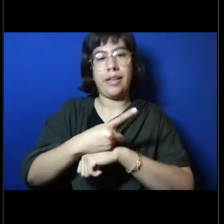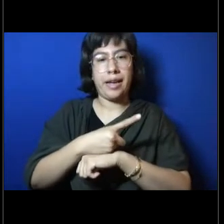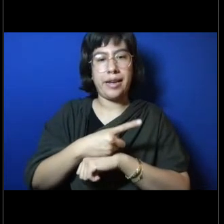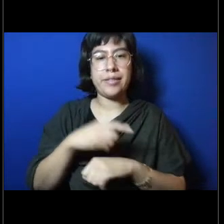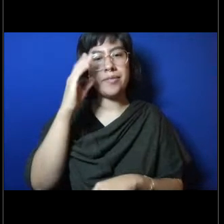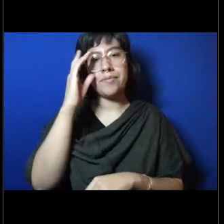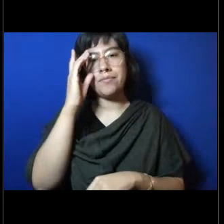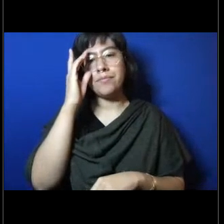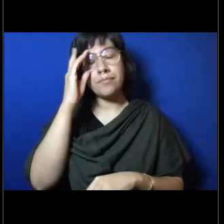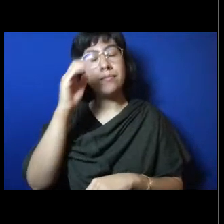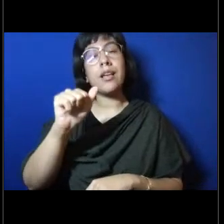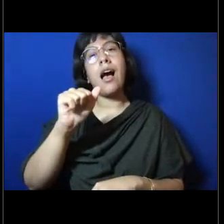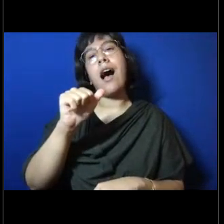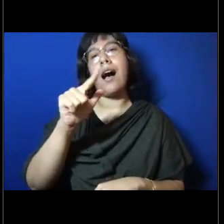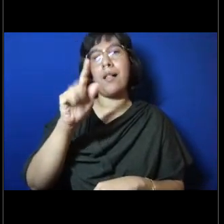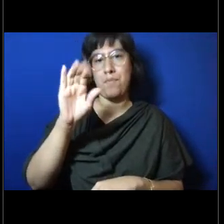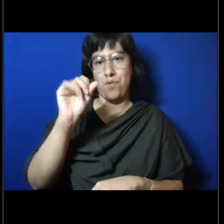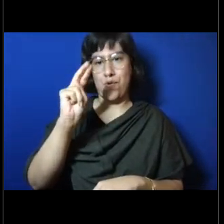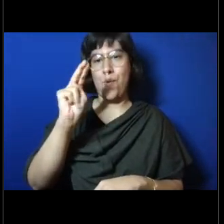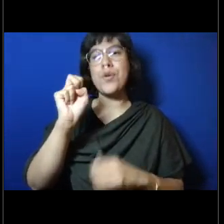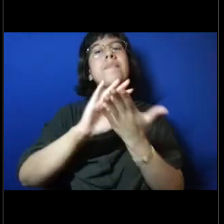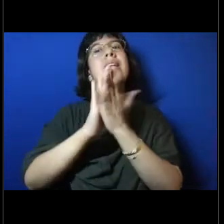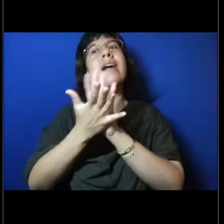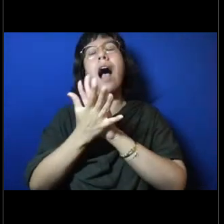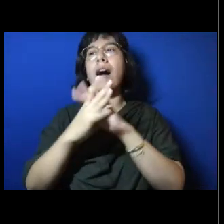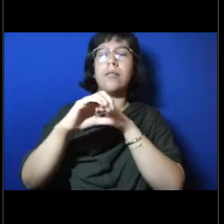abalone became a very popular commercial resource